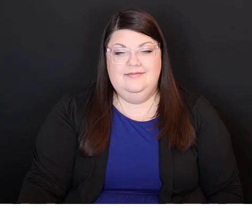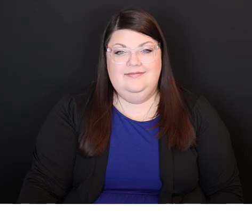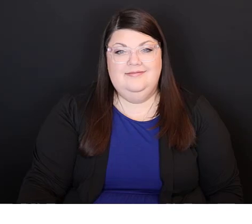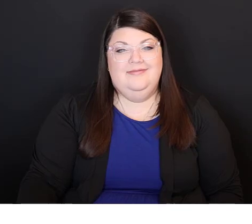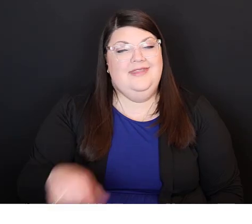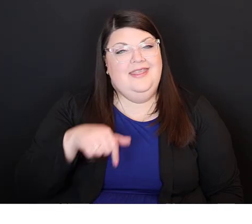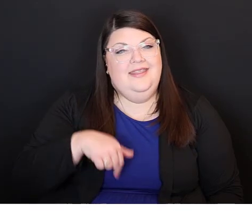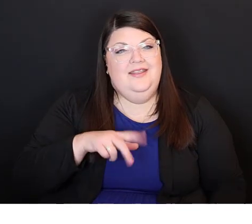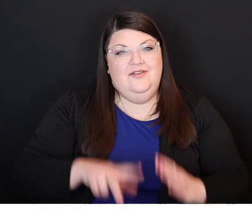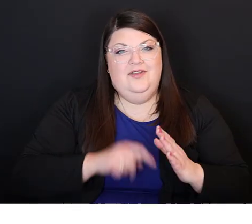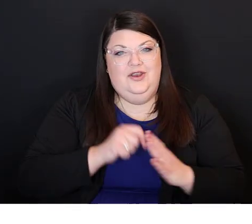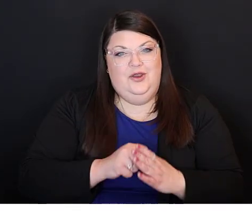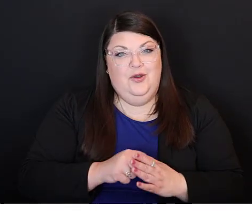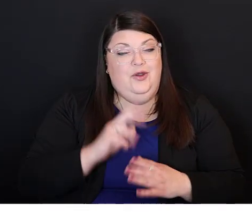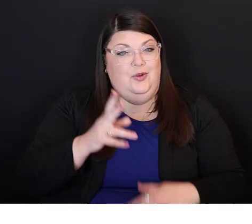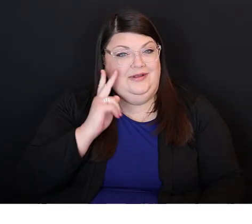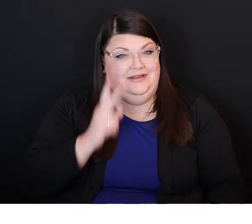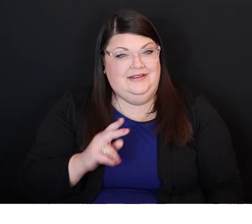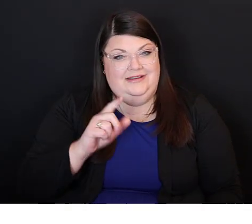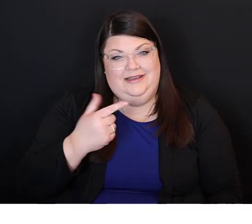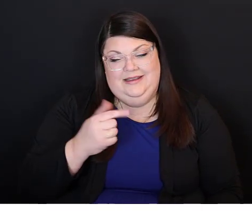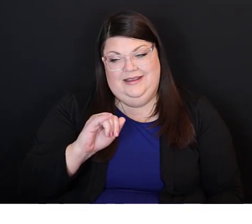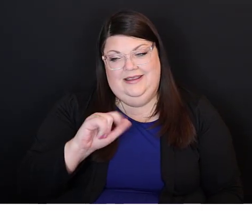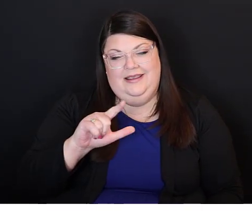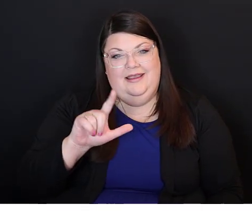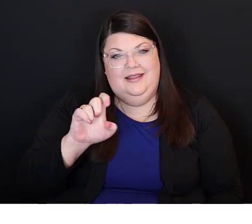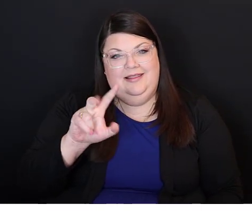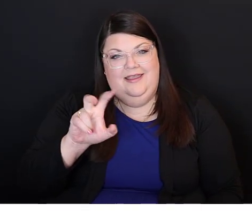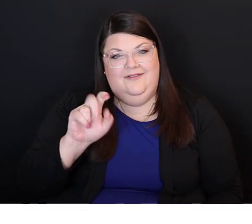In this video, we hear from GAIL Levitan of the Consumer